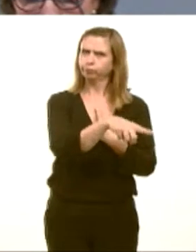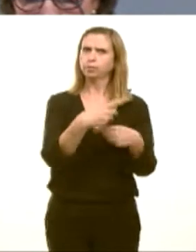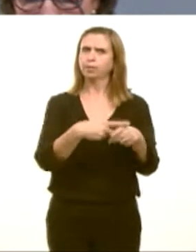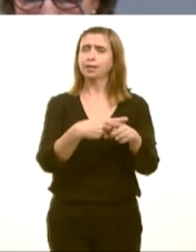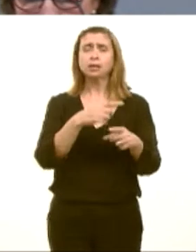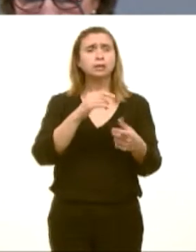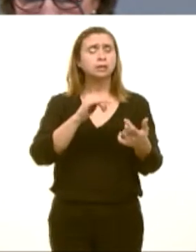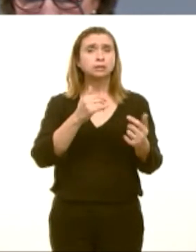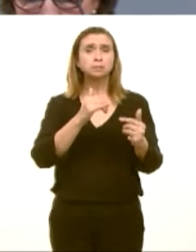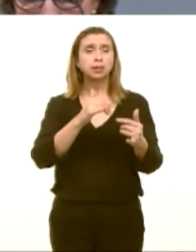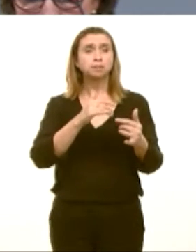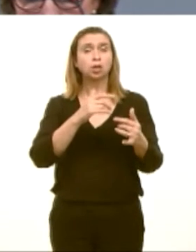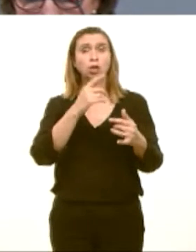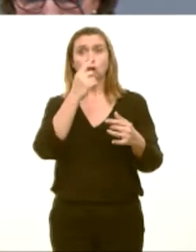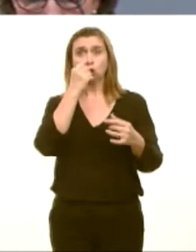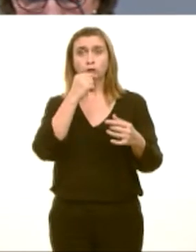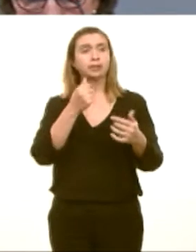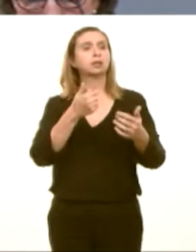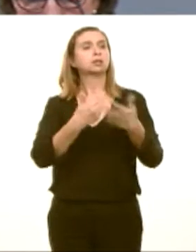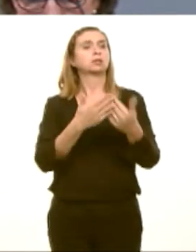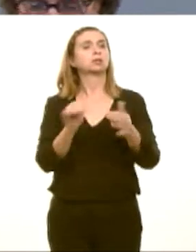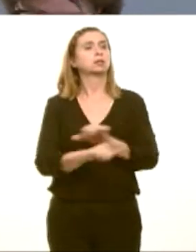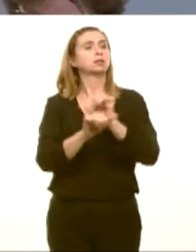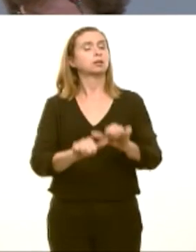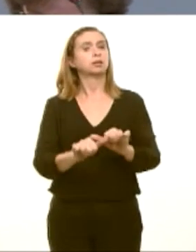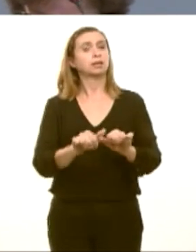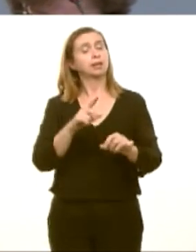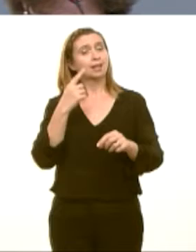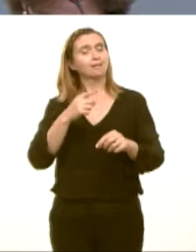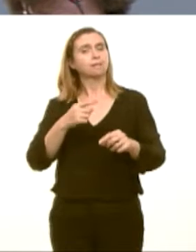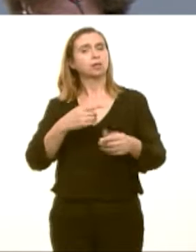the circumstances that led to the complaint in the first place if the answerís dealt with in a timely manner.